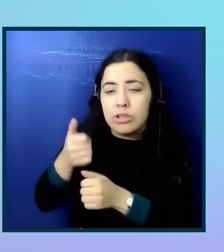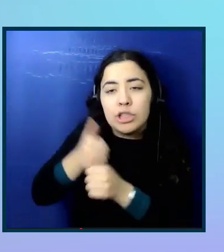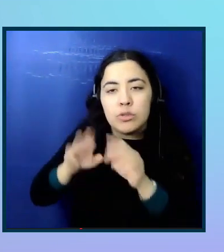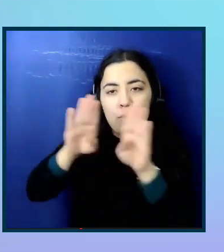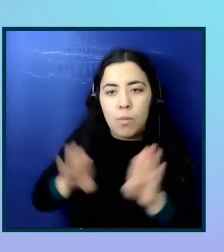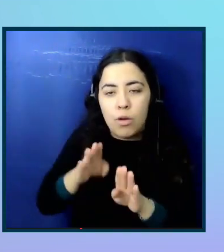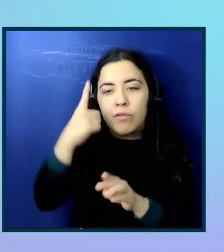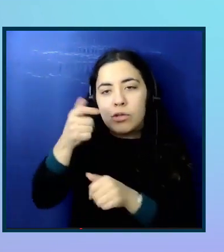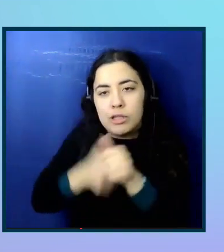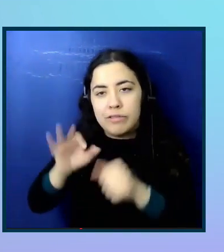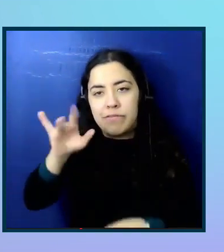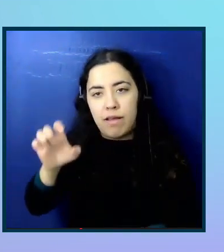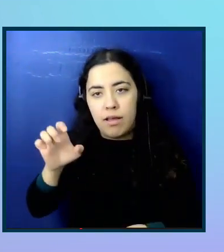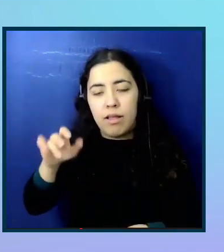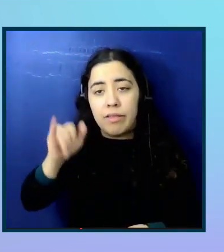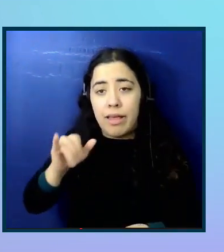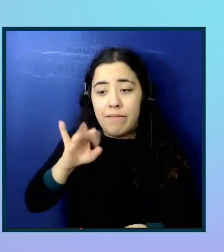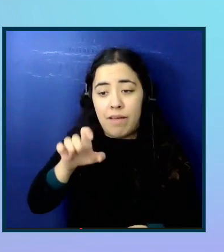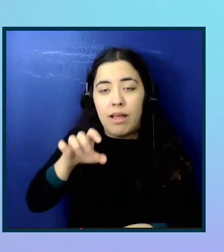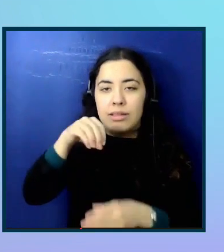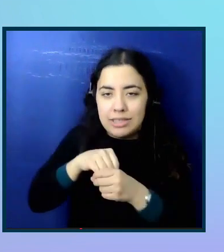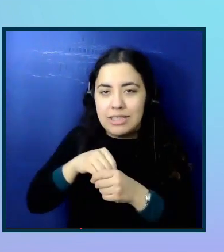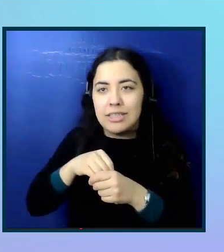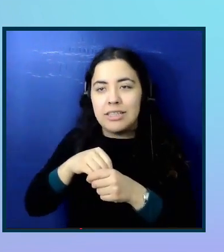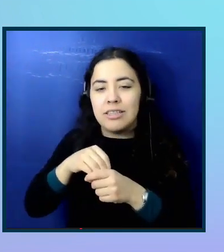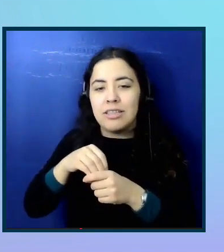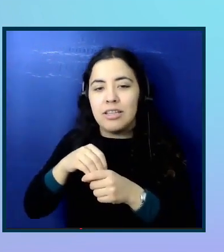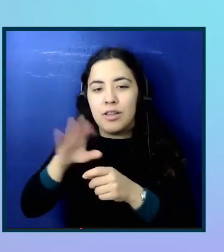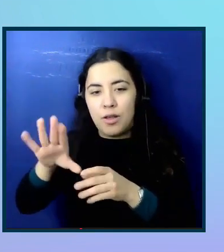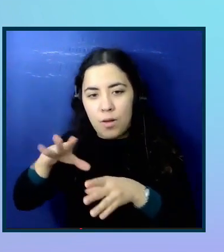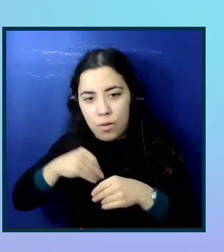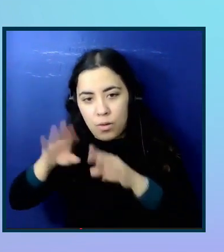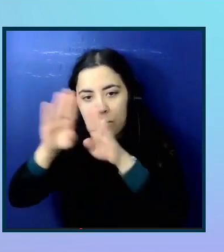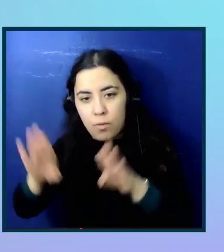So the design system is used as a library so that whenever we have data component,